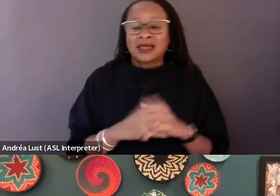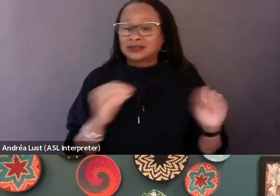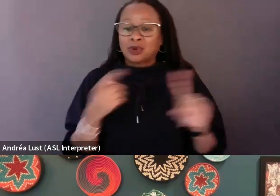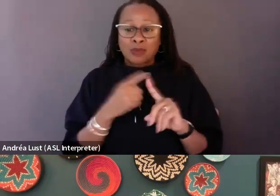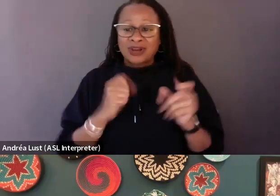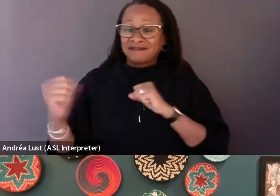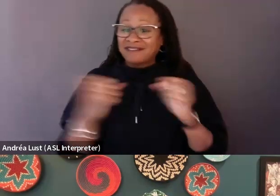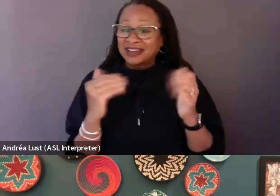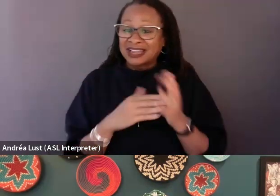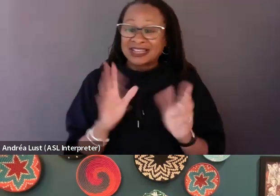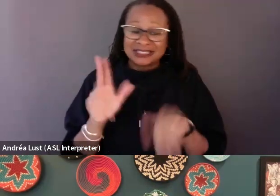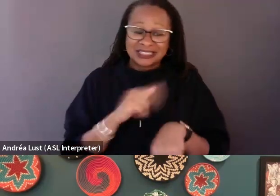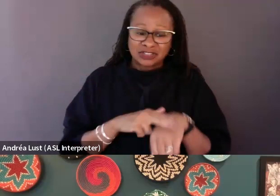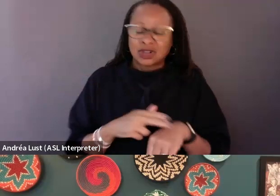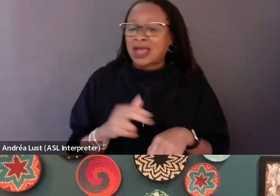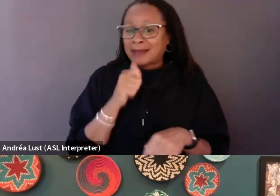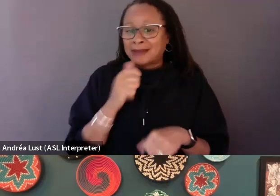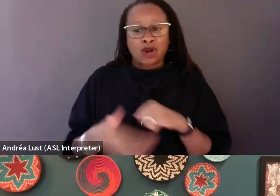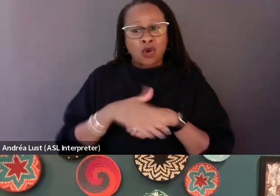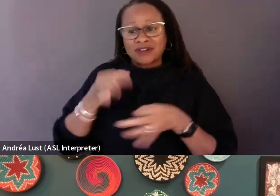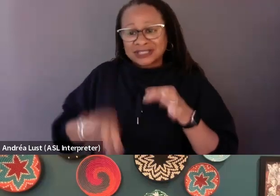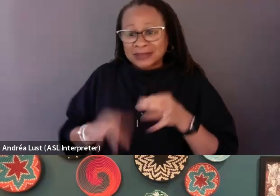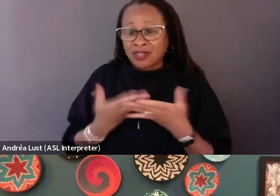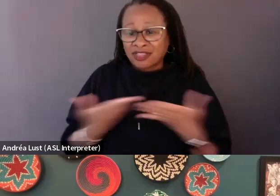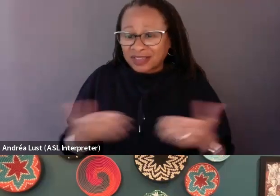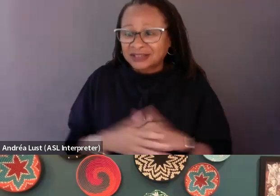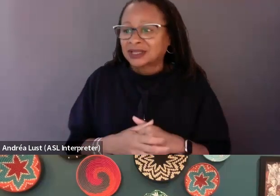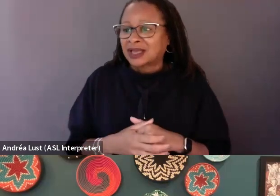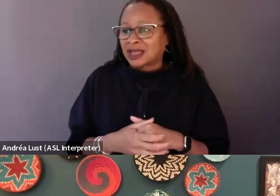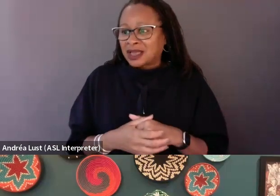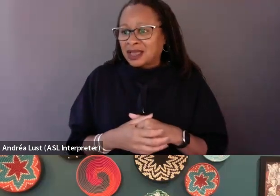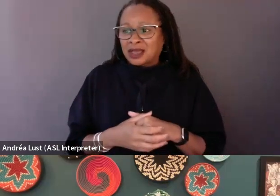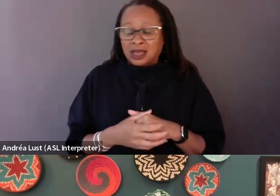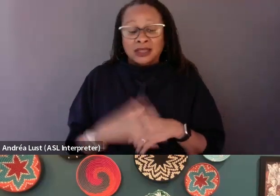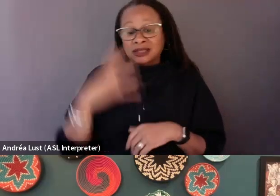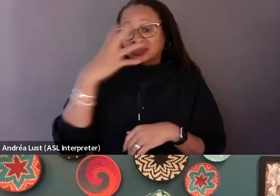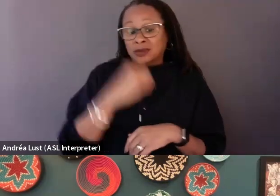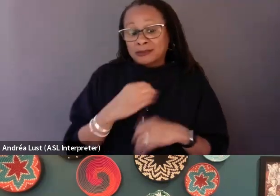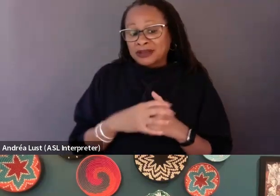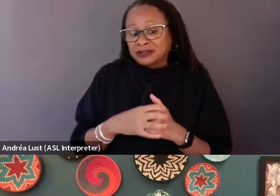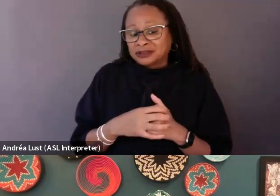And I'm not trying to oversimplify things over here. And there's a beautiful anecdote that I'd like to share with you.